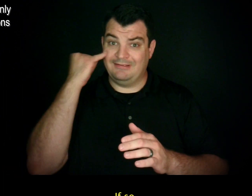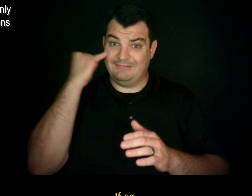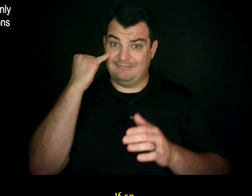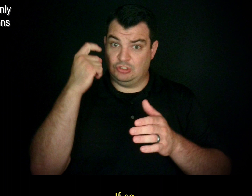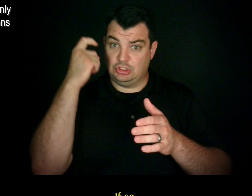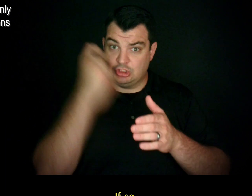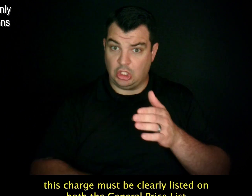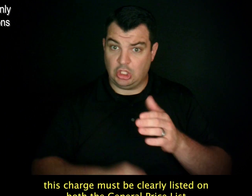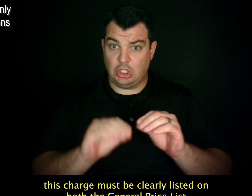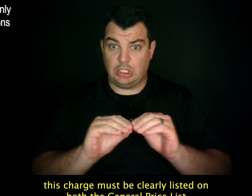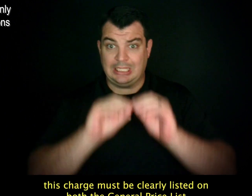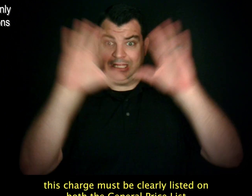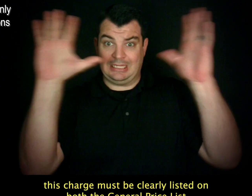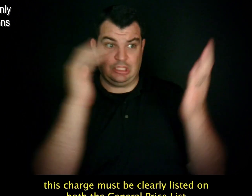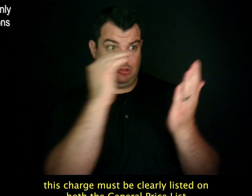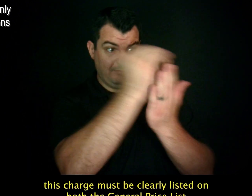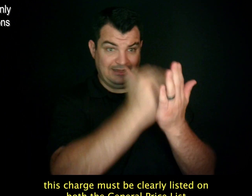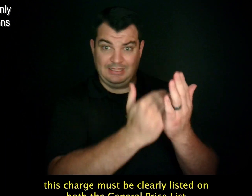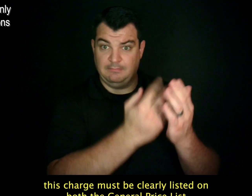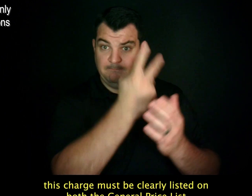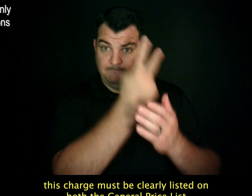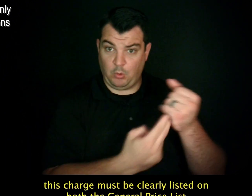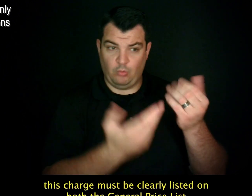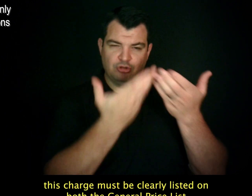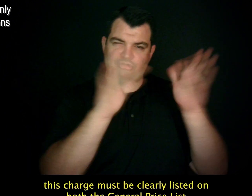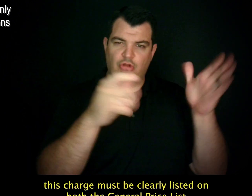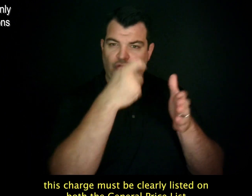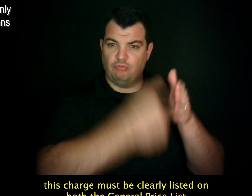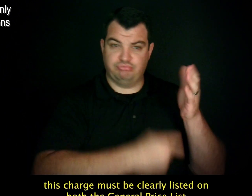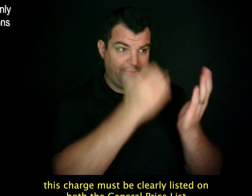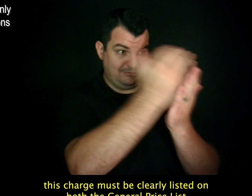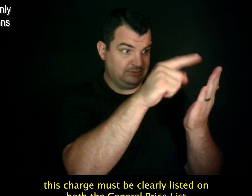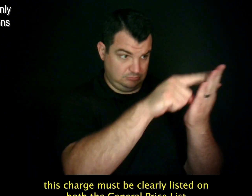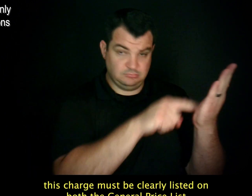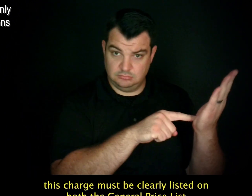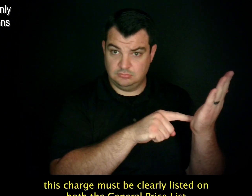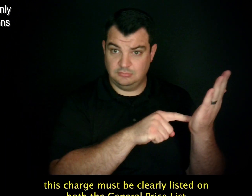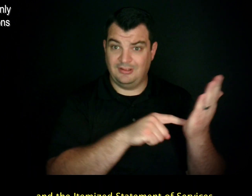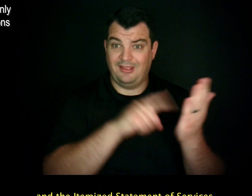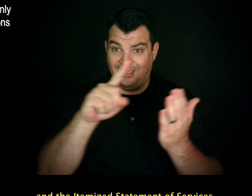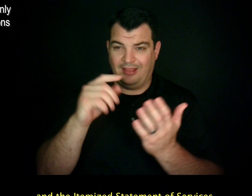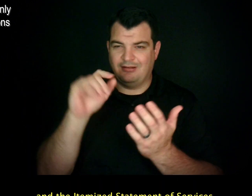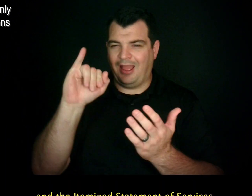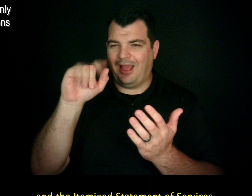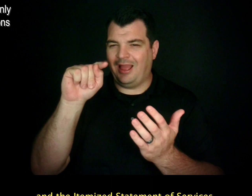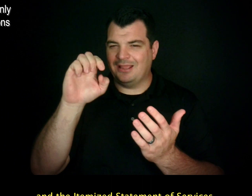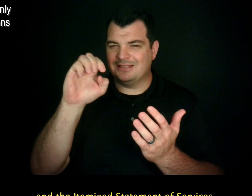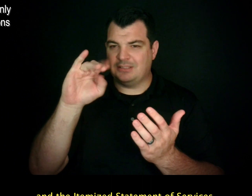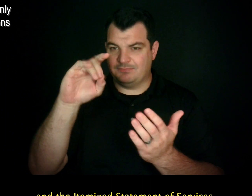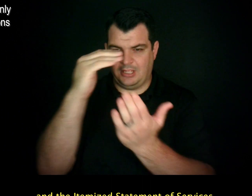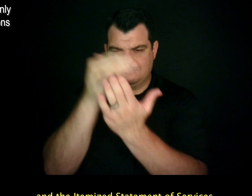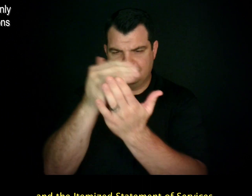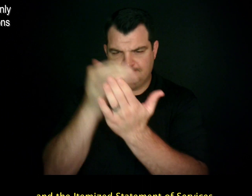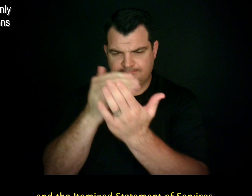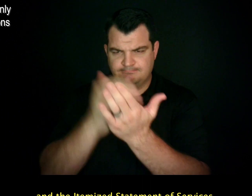If so, this charge must be clearly listed on both the General Price List and the Itemized Statement of Services.